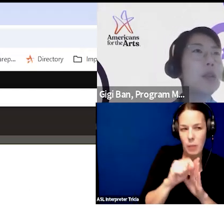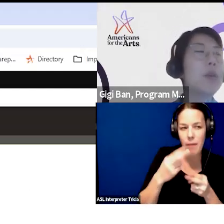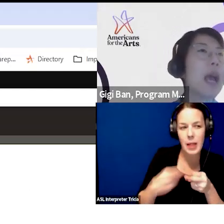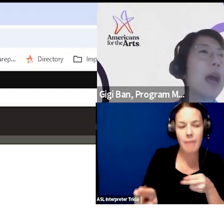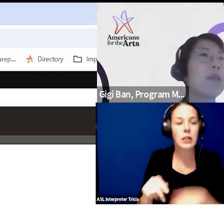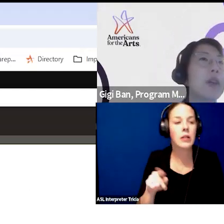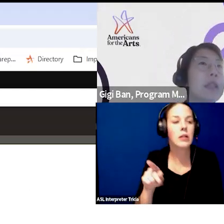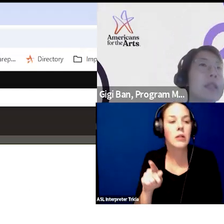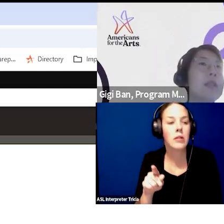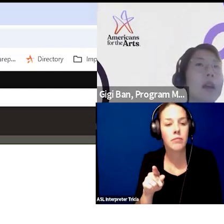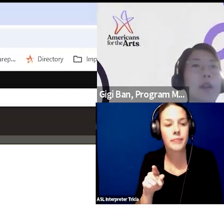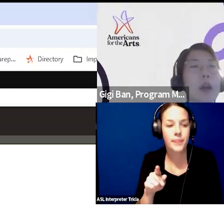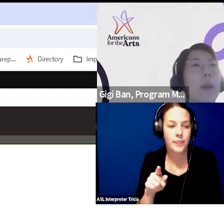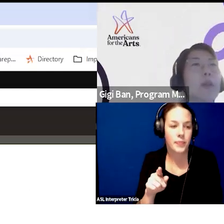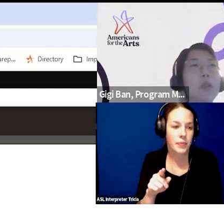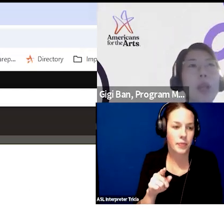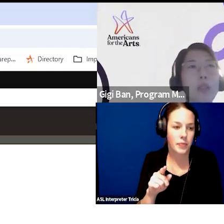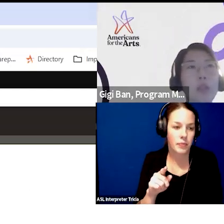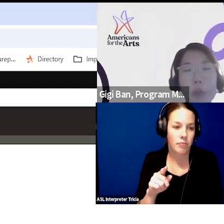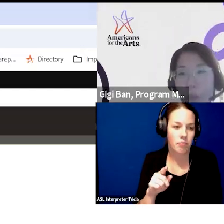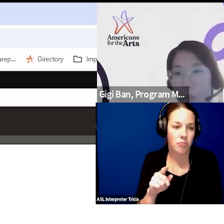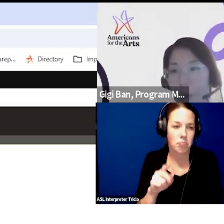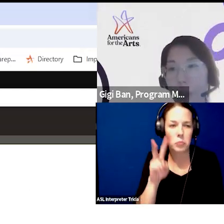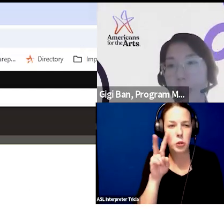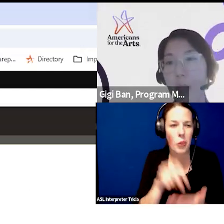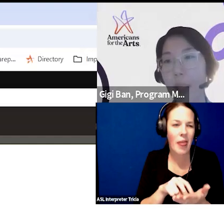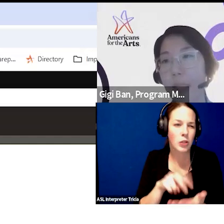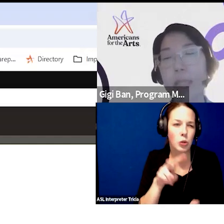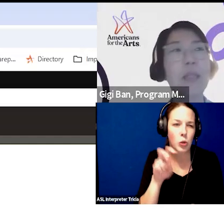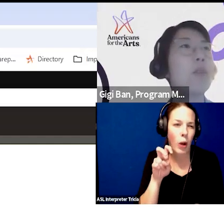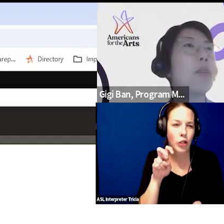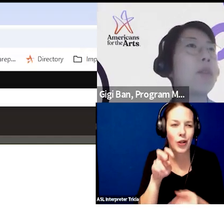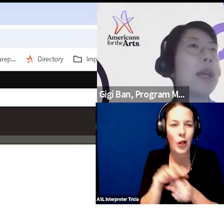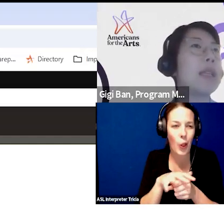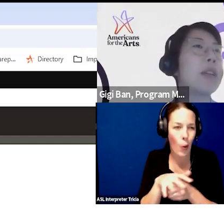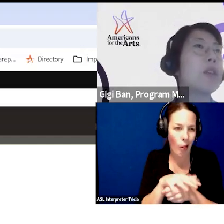So we have a list of about 2200 local arts agencies that you can find here.